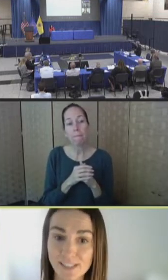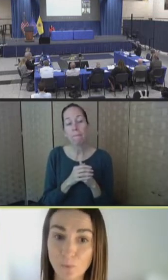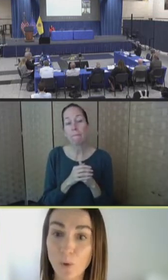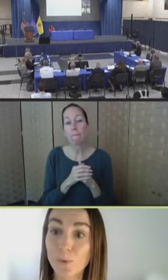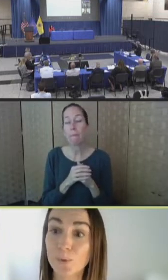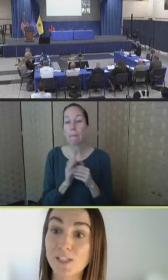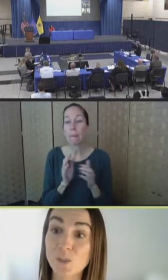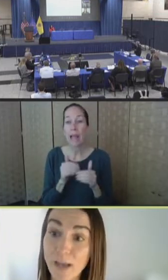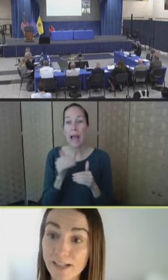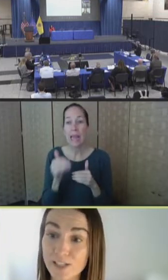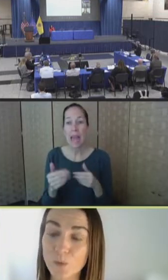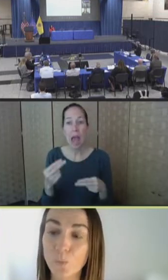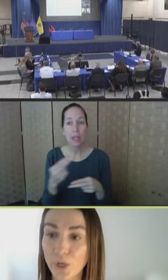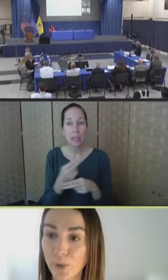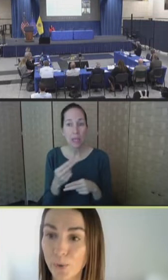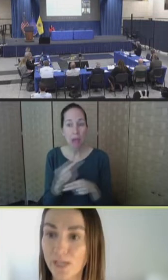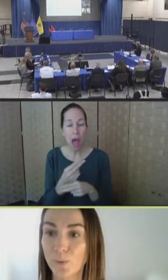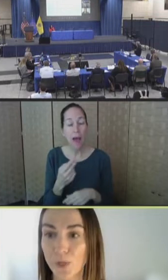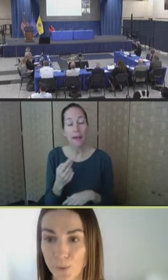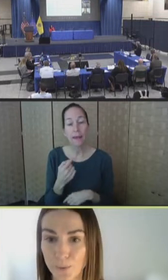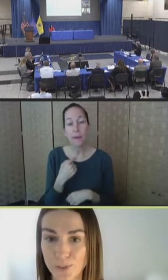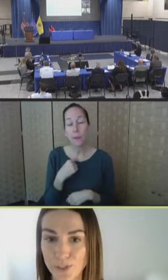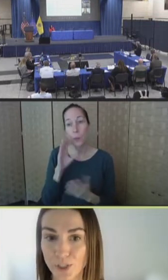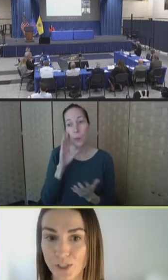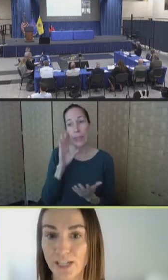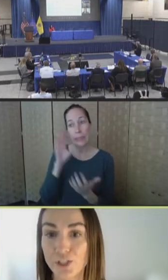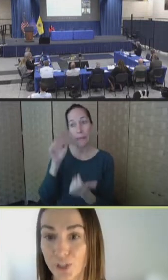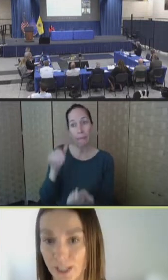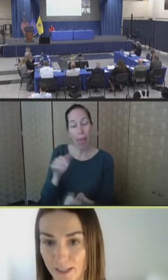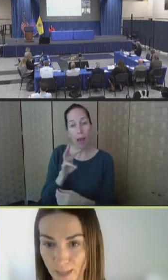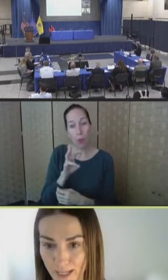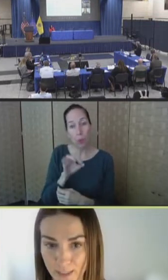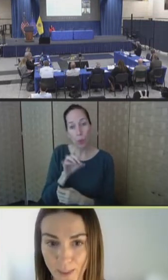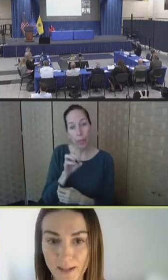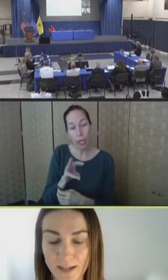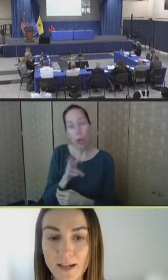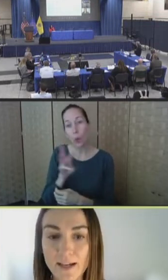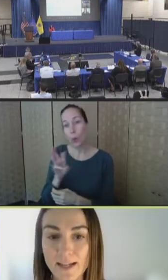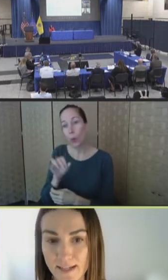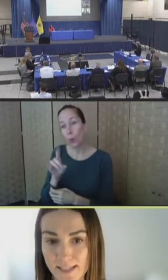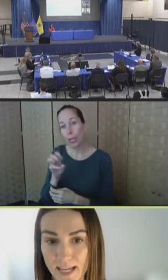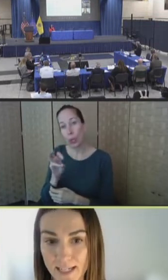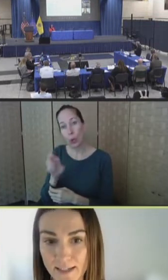sense of what you'd expect the widows and widowers to look like during the pandemic. Next slide.